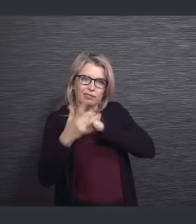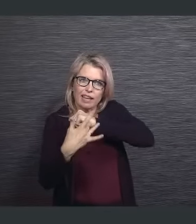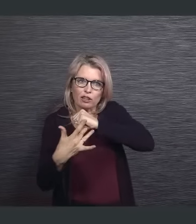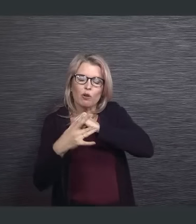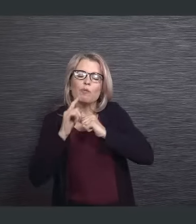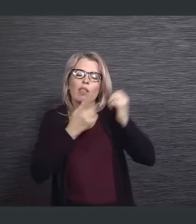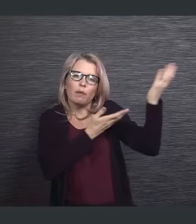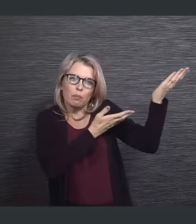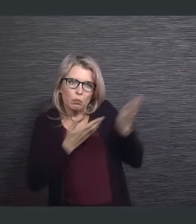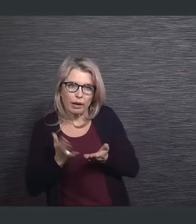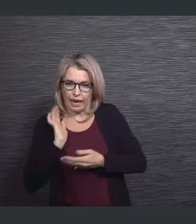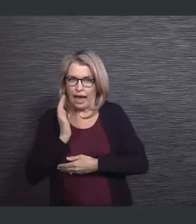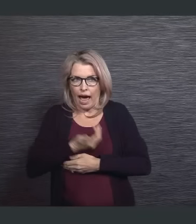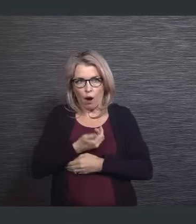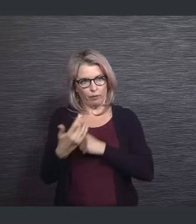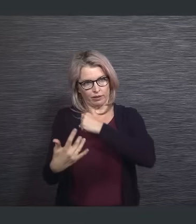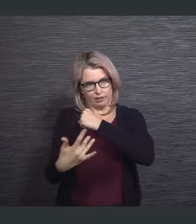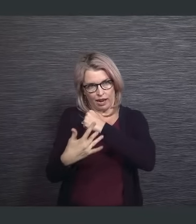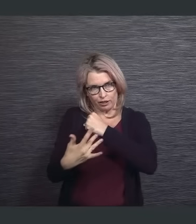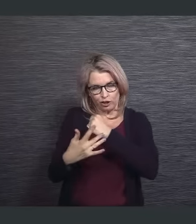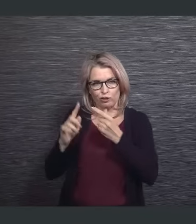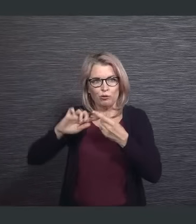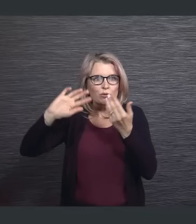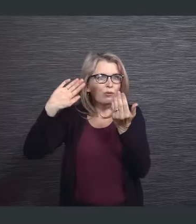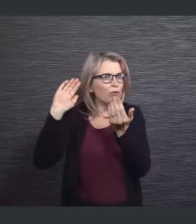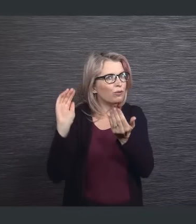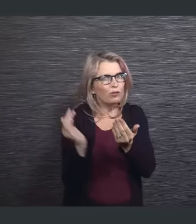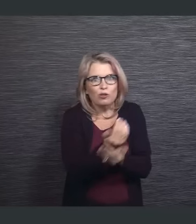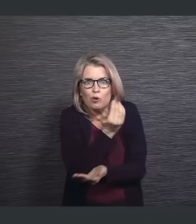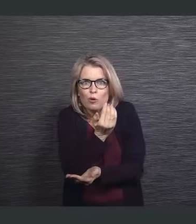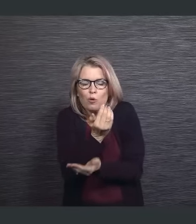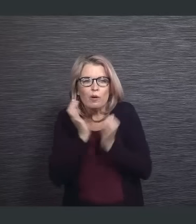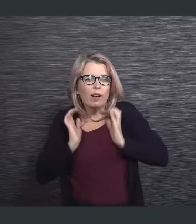bring our technology to those new consumer experiences.